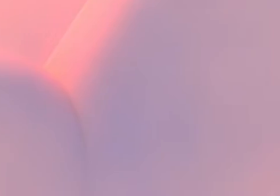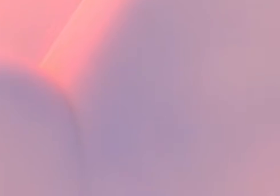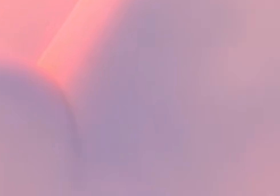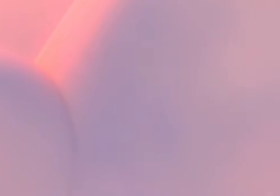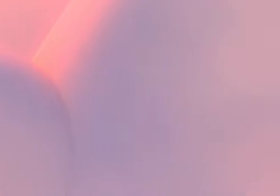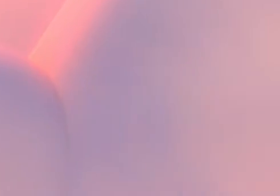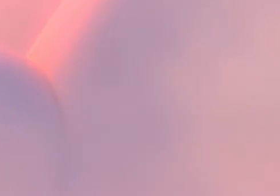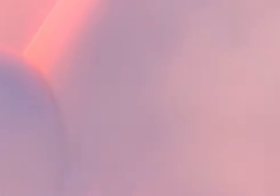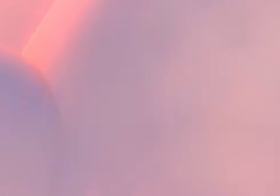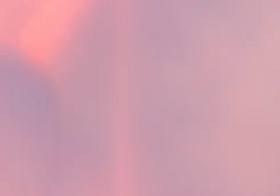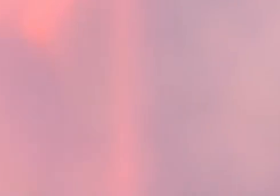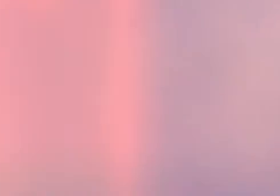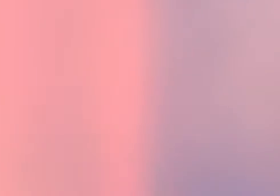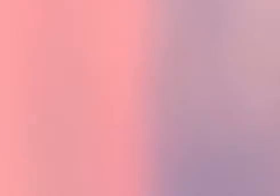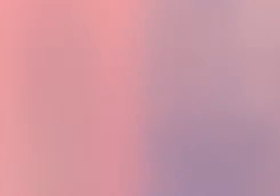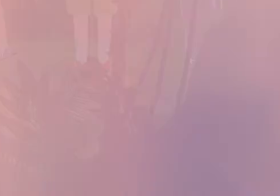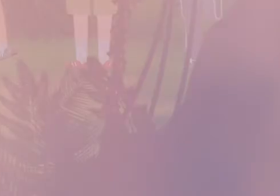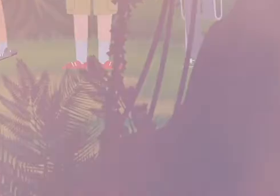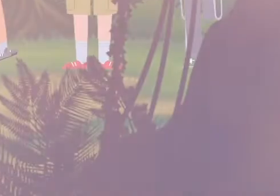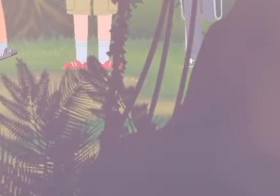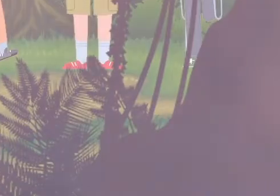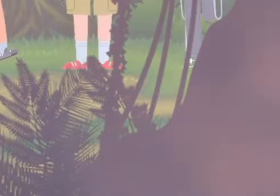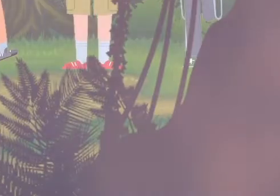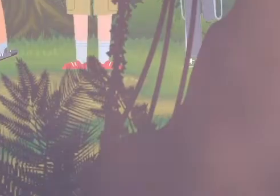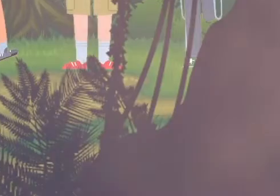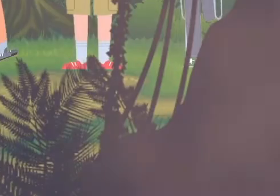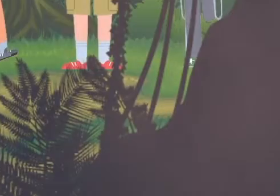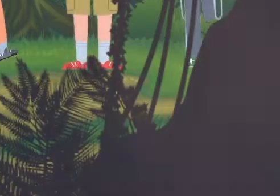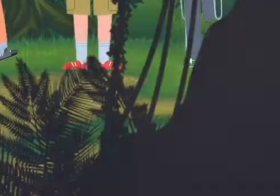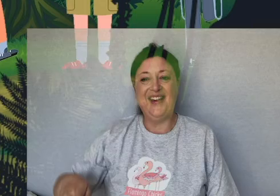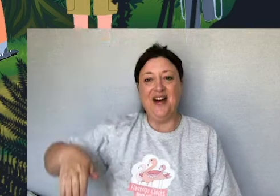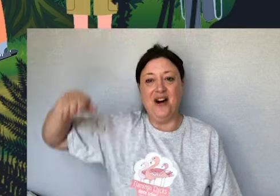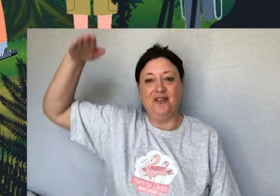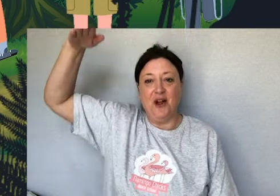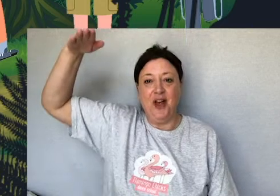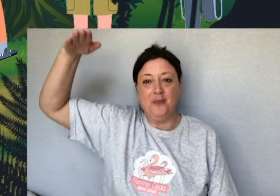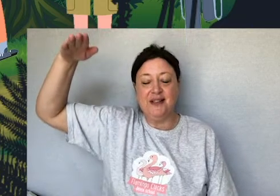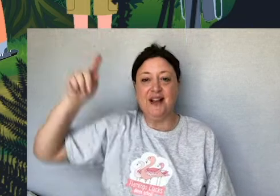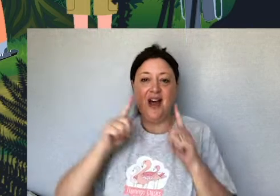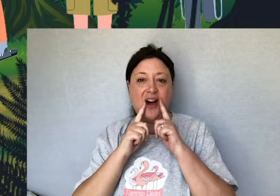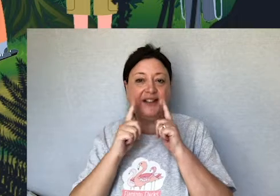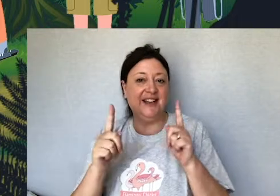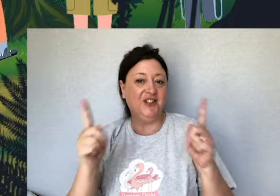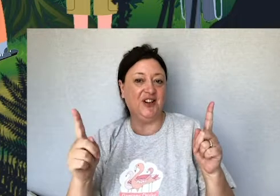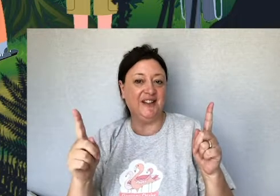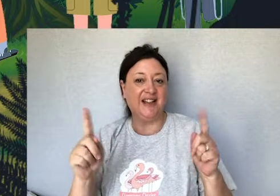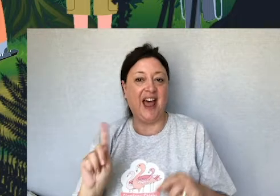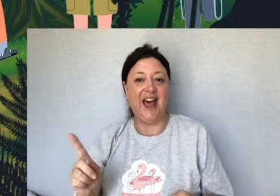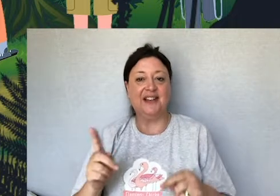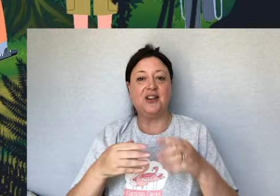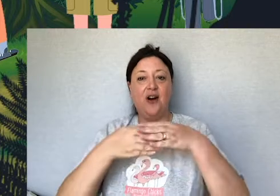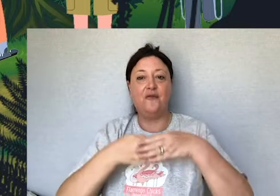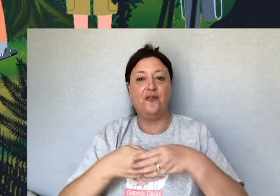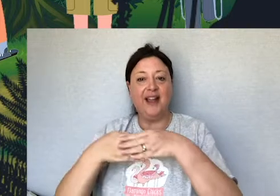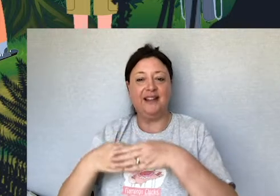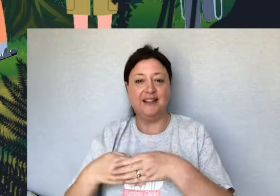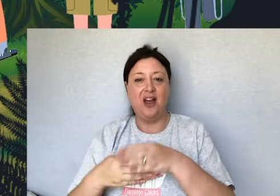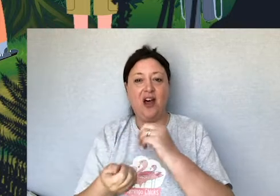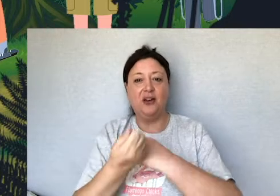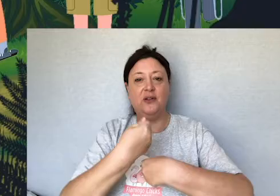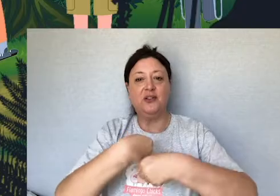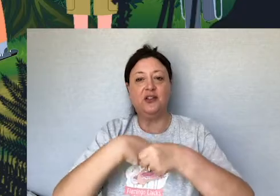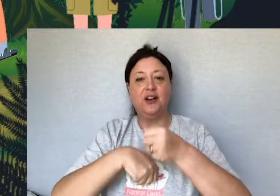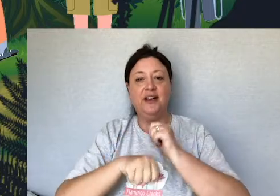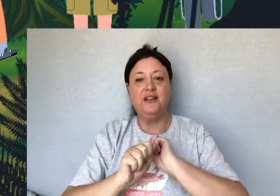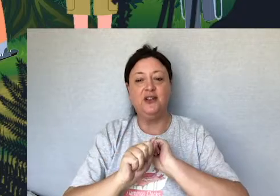And in our dream our parents or our grown ups, our teachers and all of our friends are